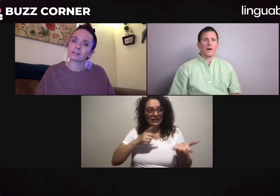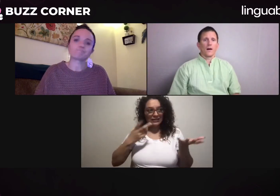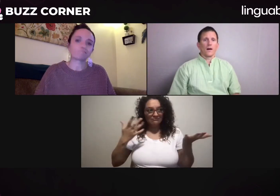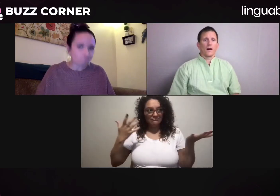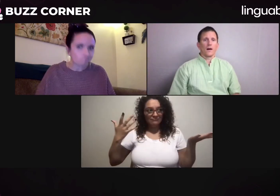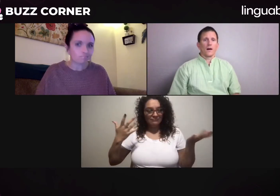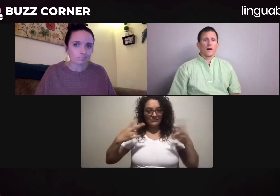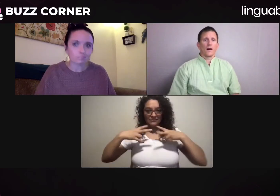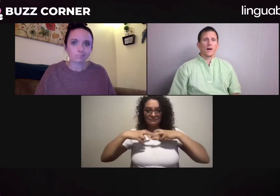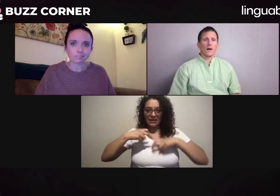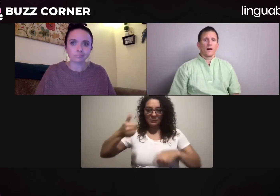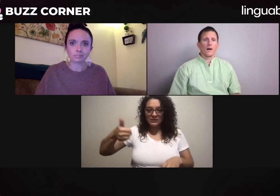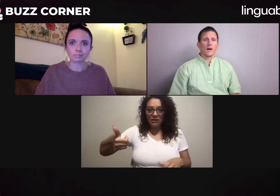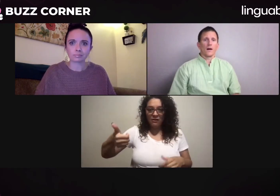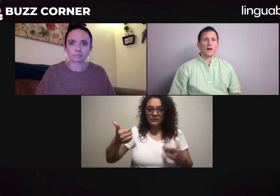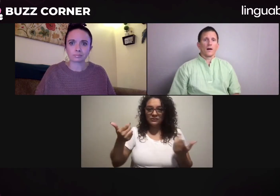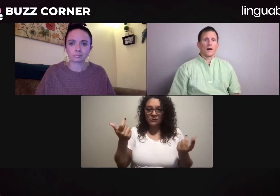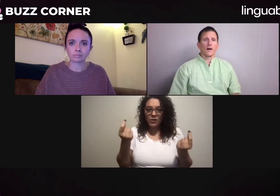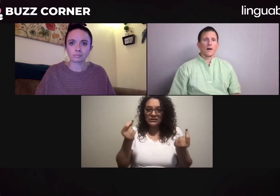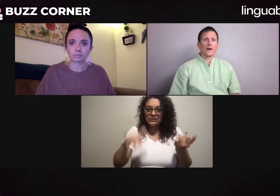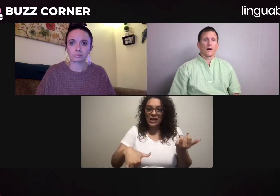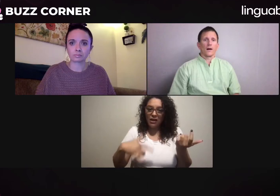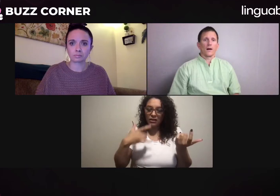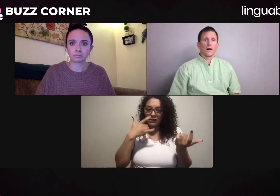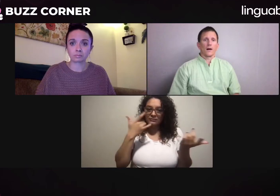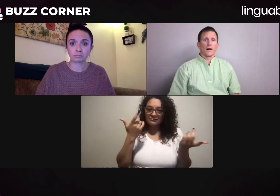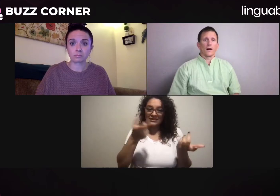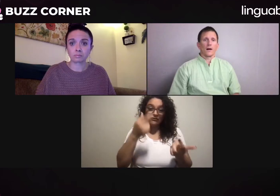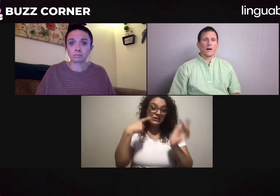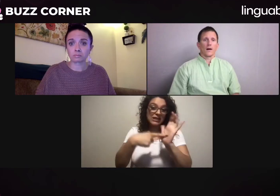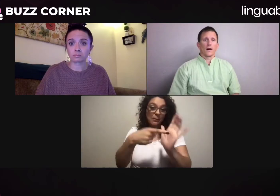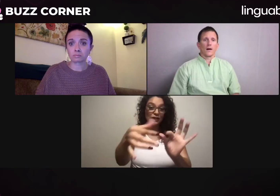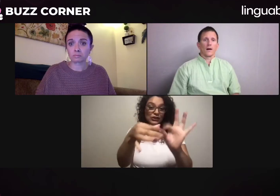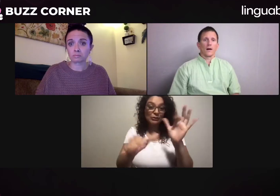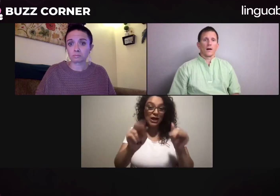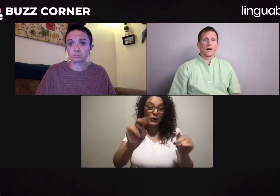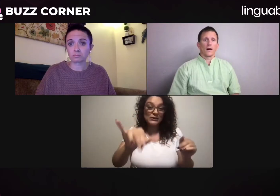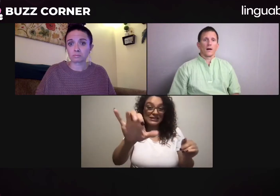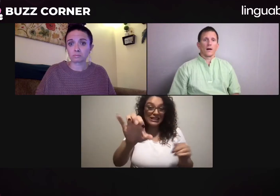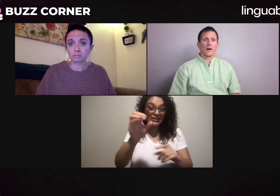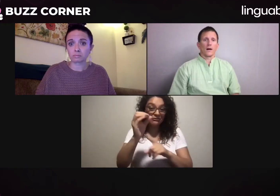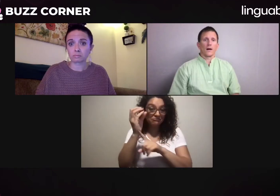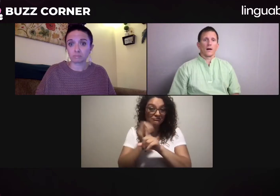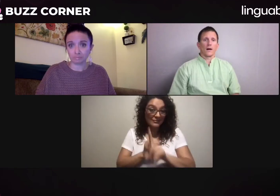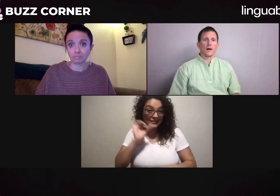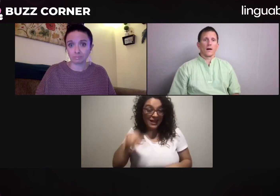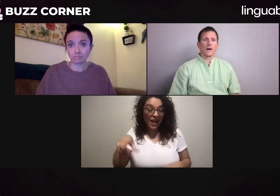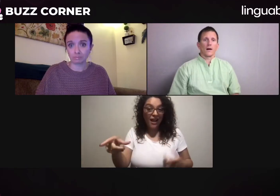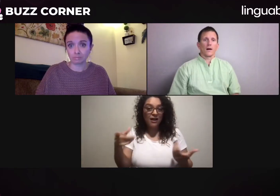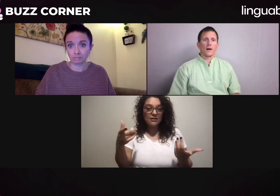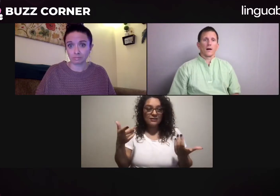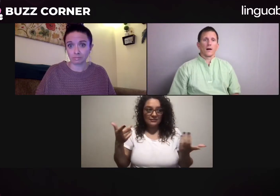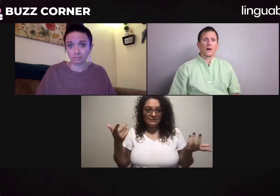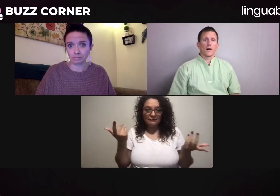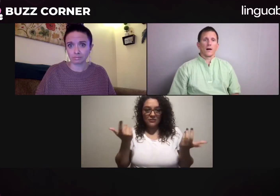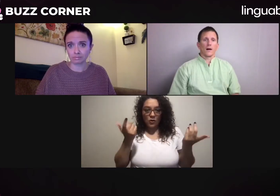it just takes me back sometimes and just to encourage, you know, interpreters in general to do some self-assessment. Right.